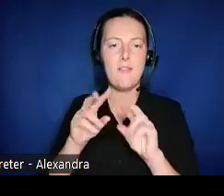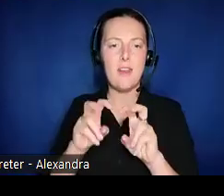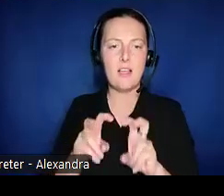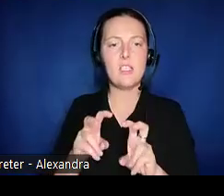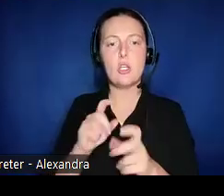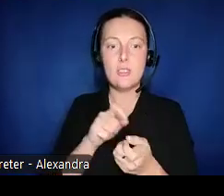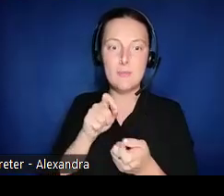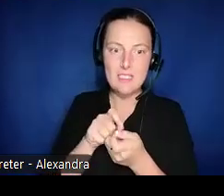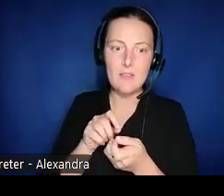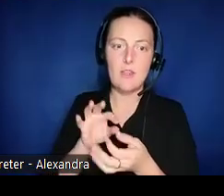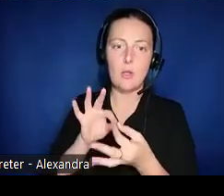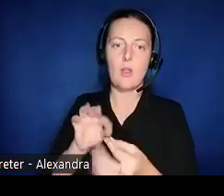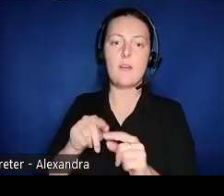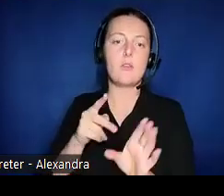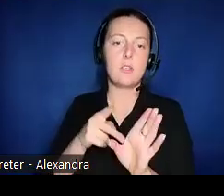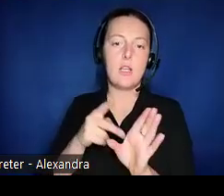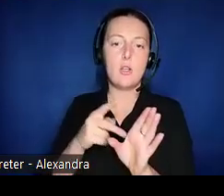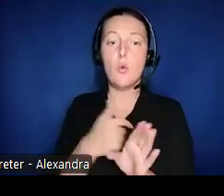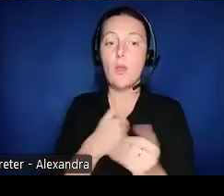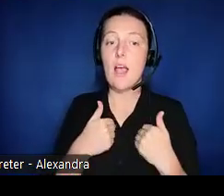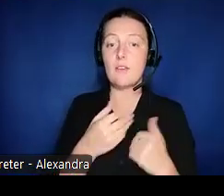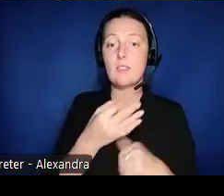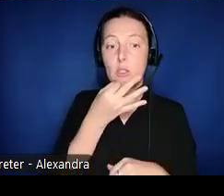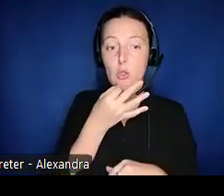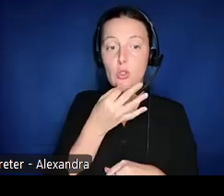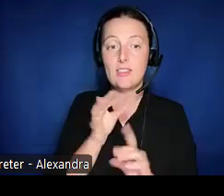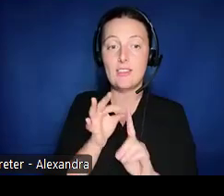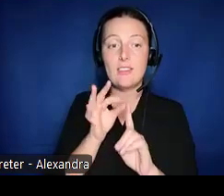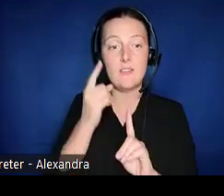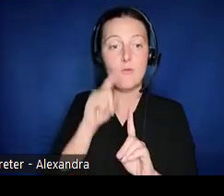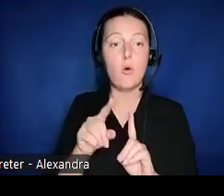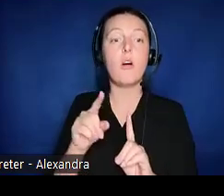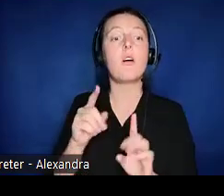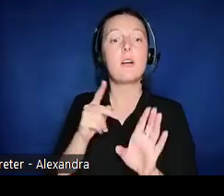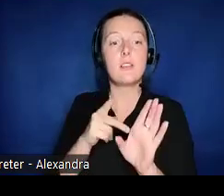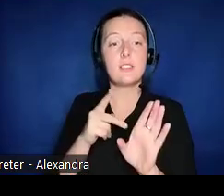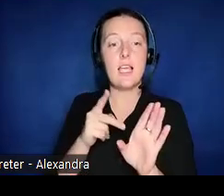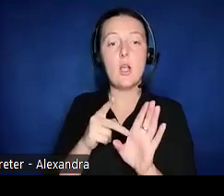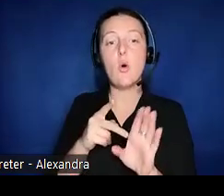specialties in psychometrics, clinical trials, uh health economics, which I'm especially proud of,